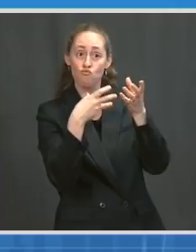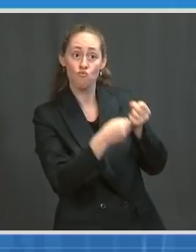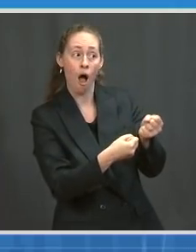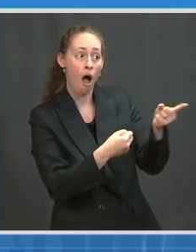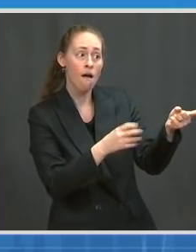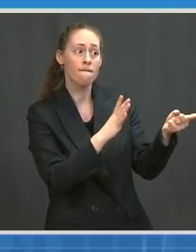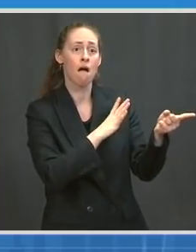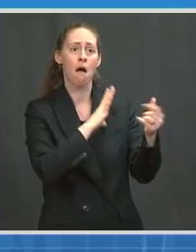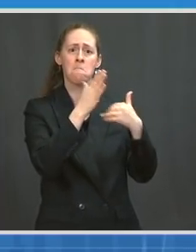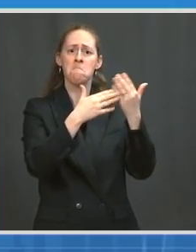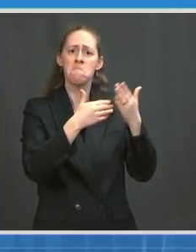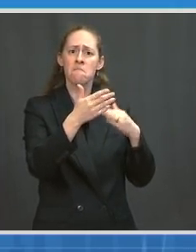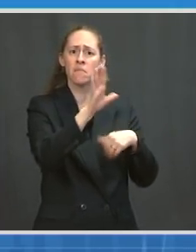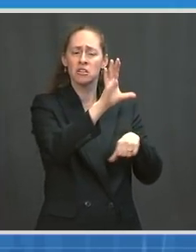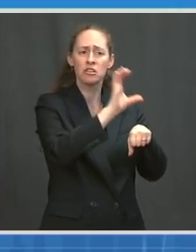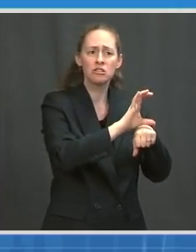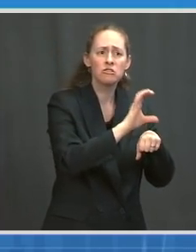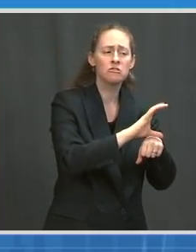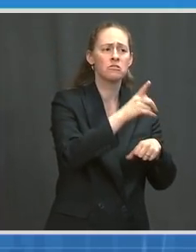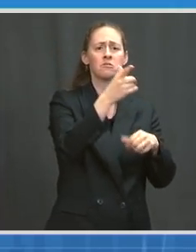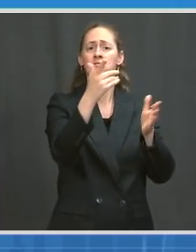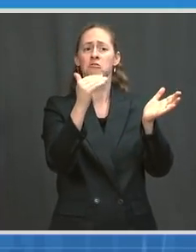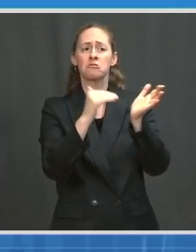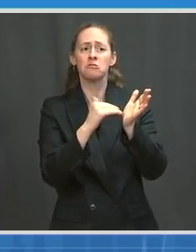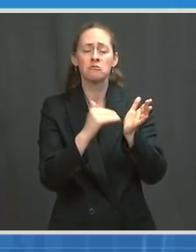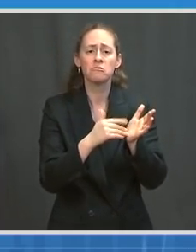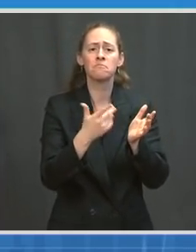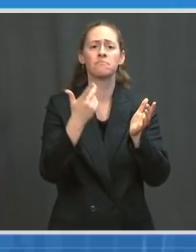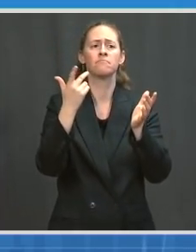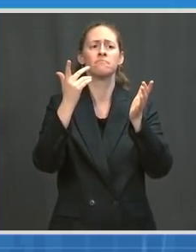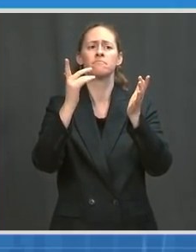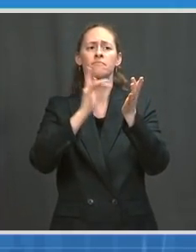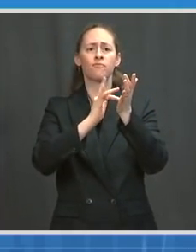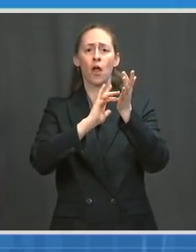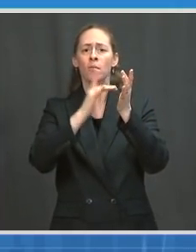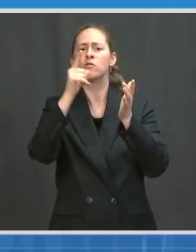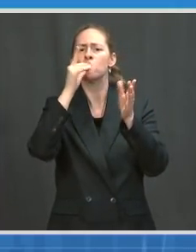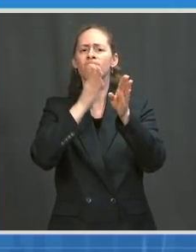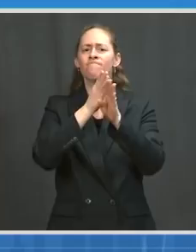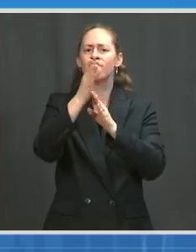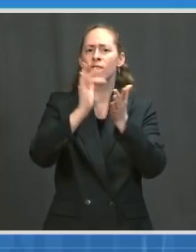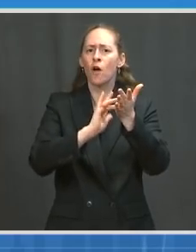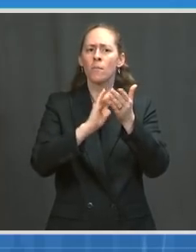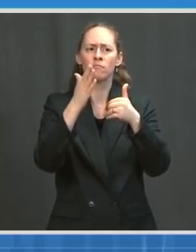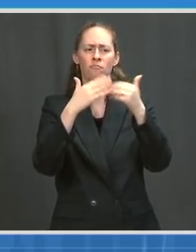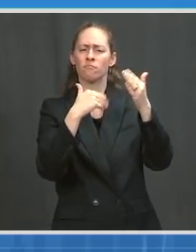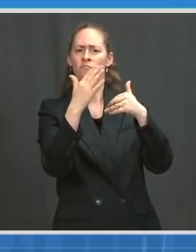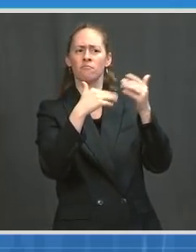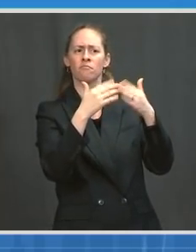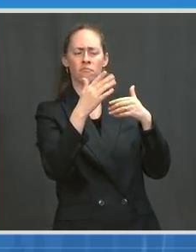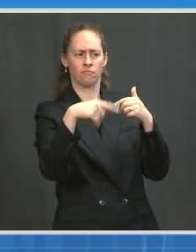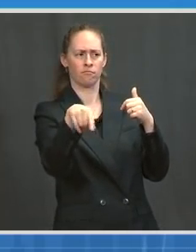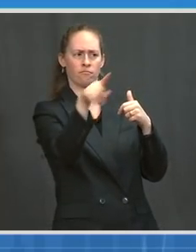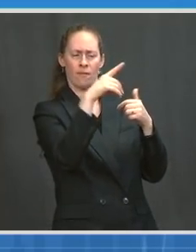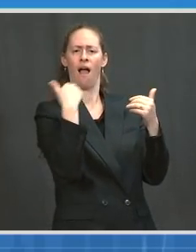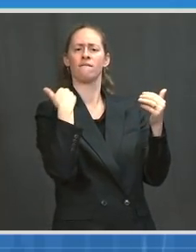whether it's a pharmacist, or whether it's somebody else -- they can get a straight answer, as opposed to having to rely on social media,